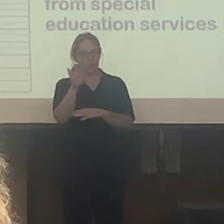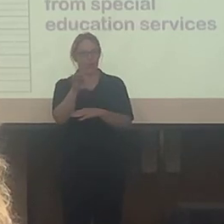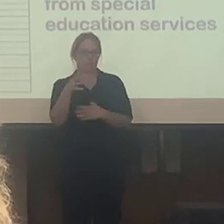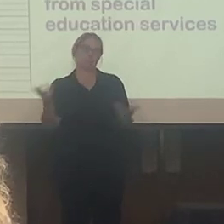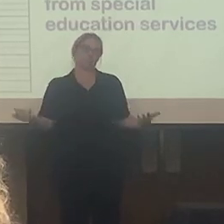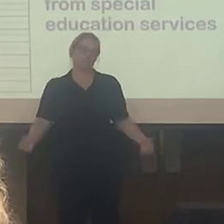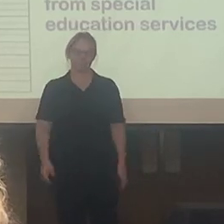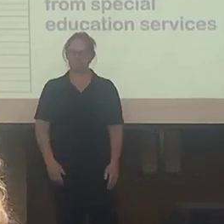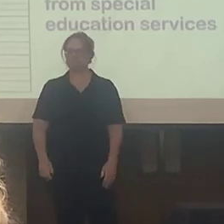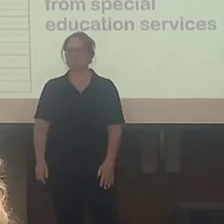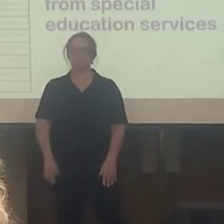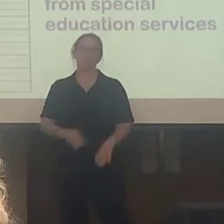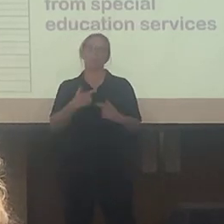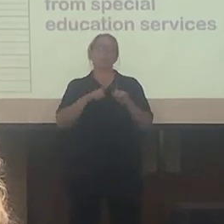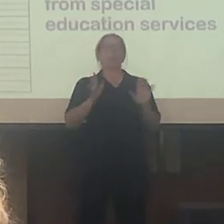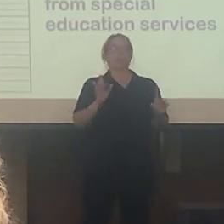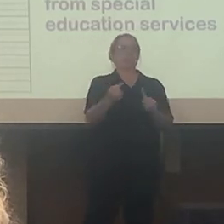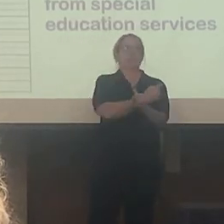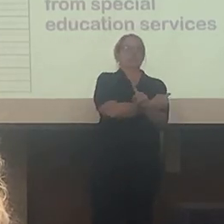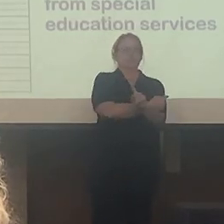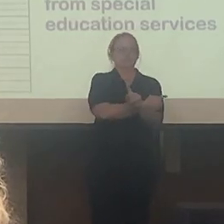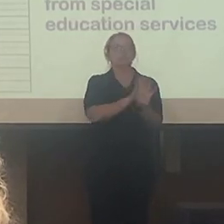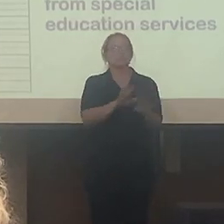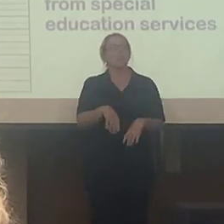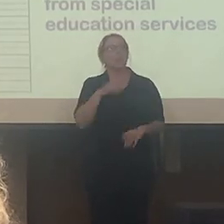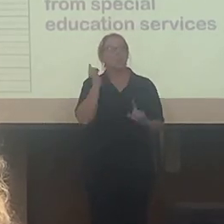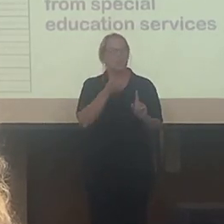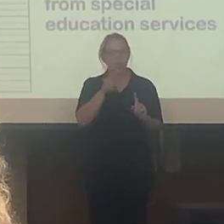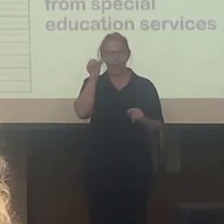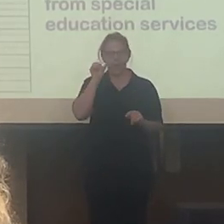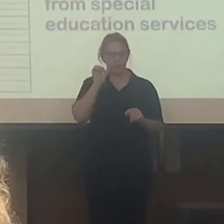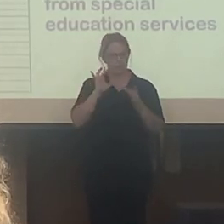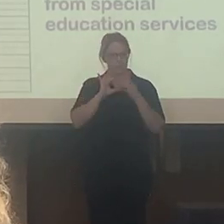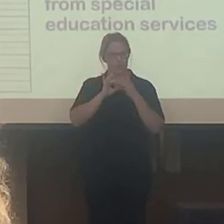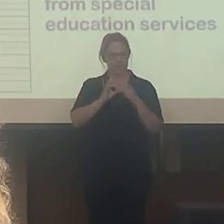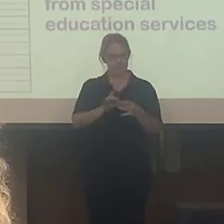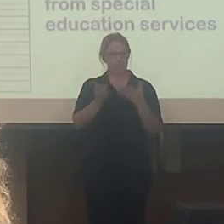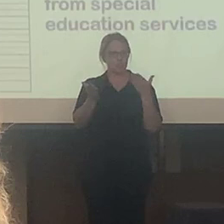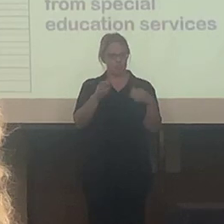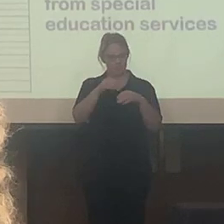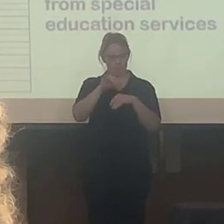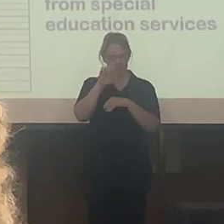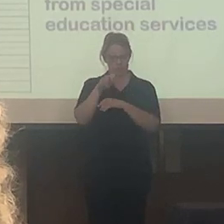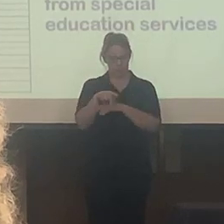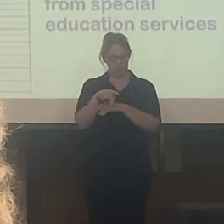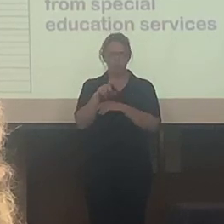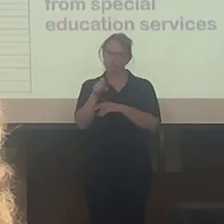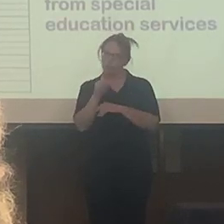i digress the point is if audiologists are related to services in the iep and it should be it's the